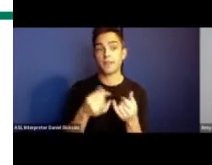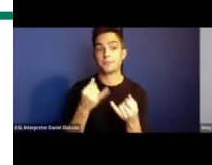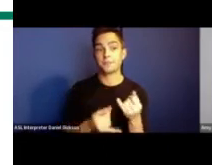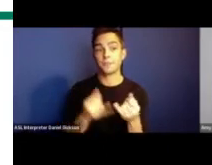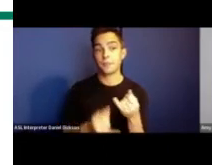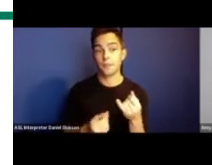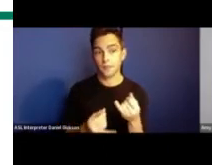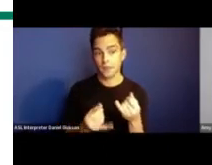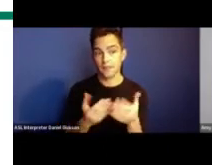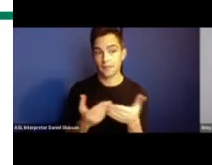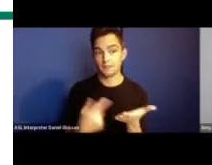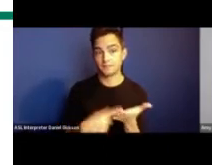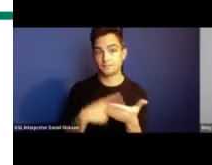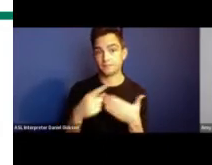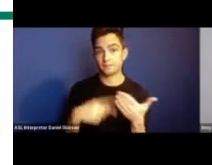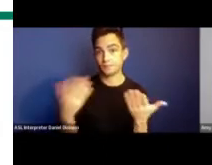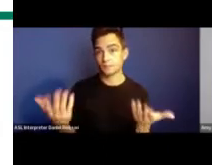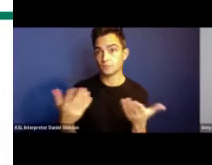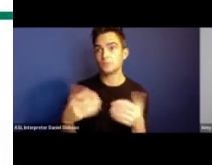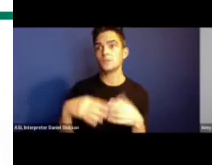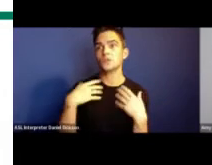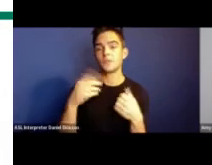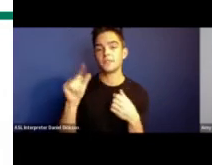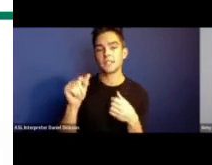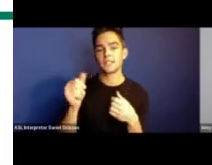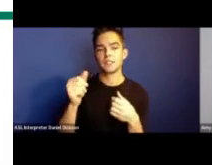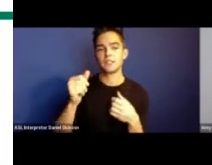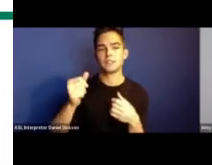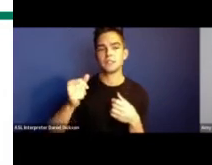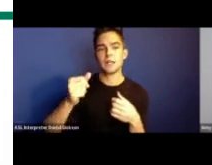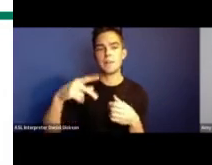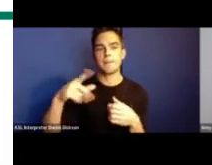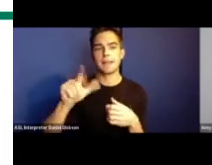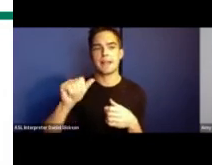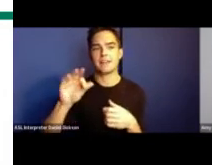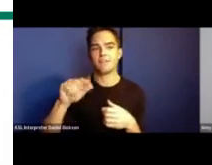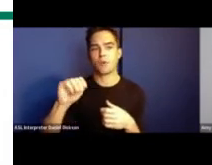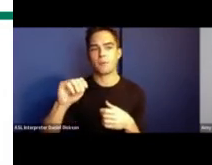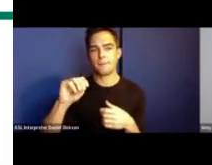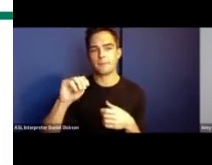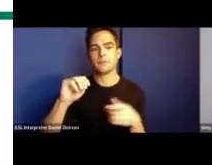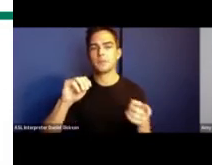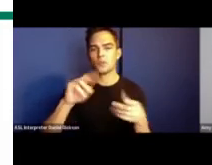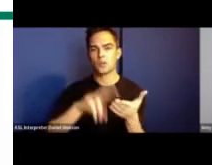that we're going to talk about today is the recovery data platform. So we have contracted with Faces and Voices of